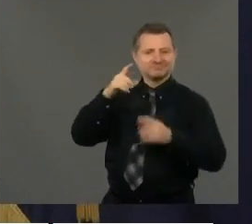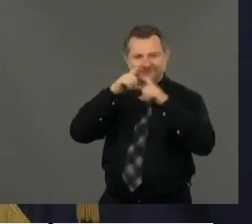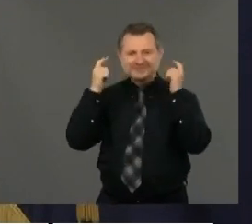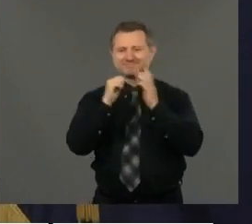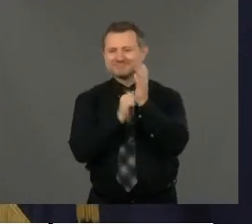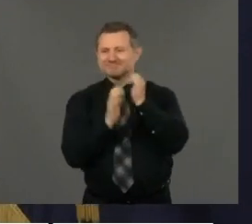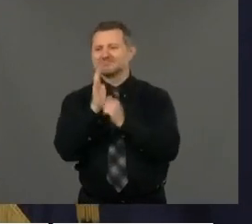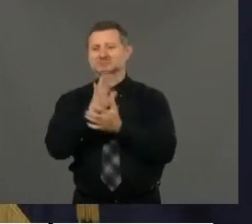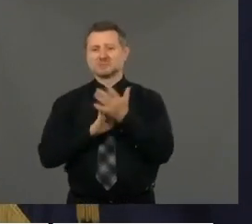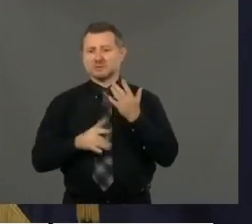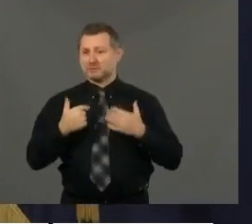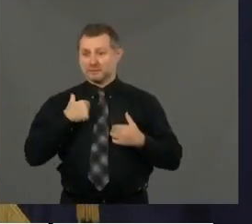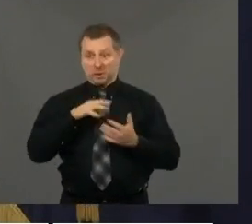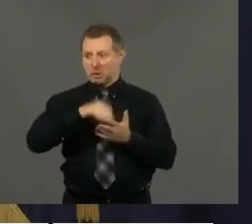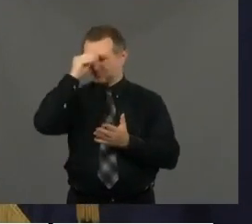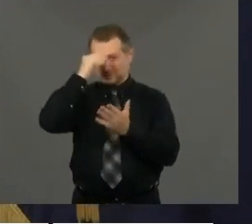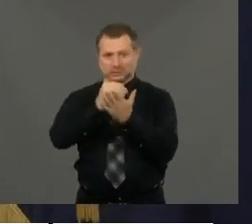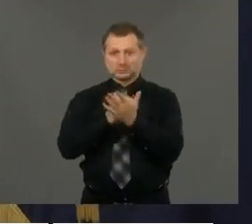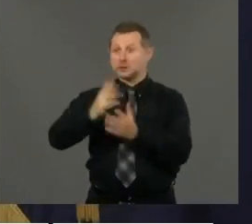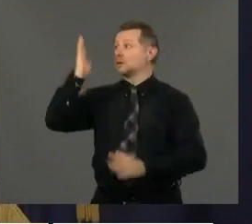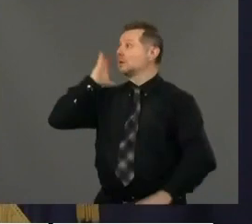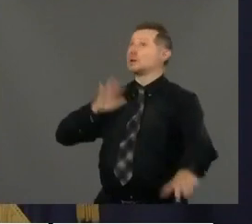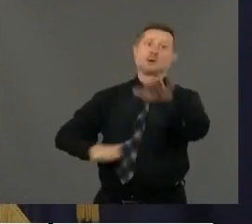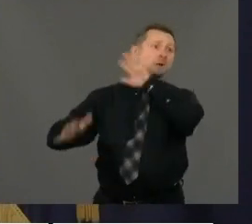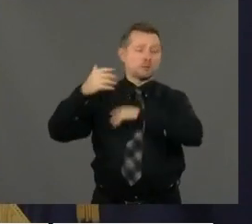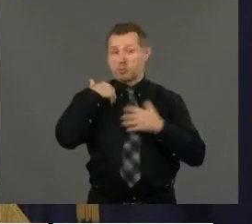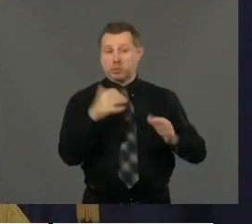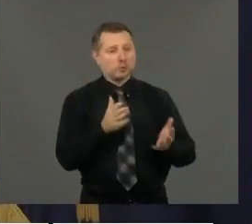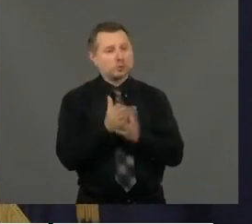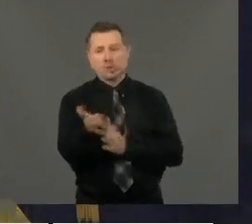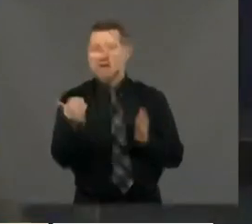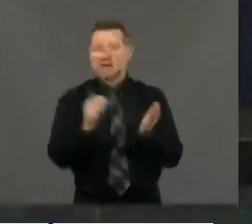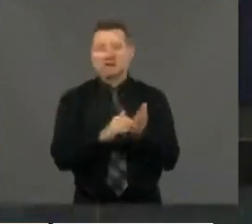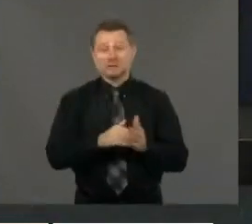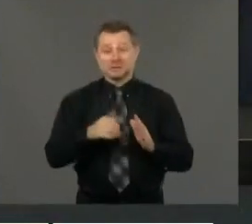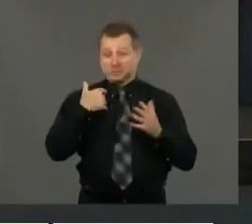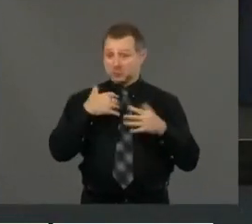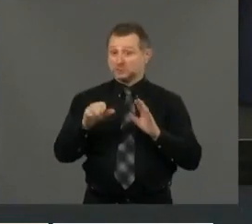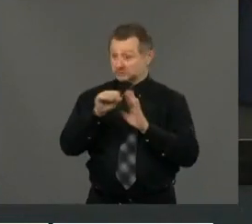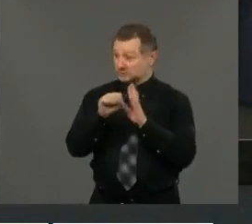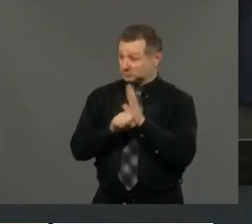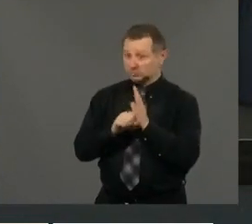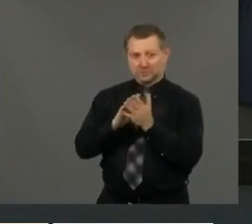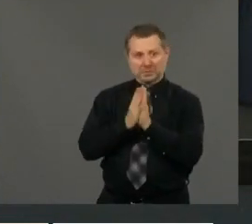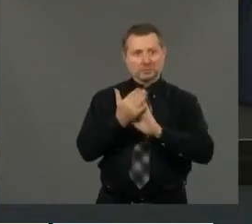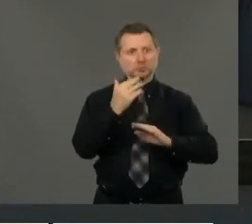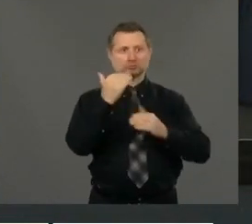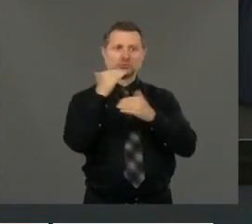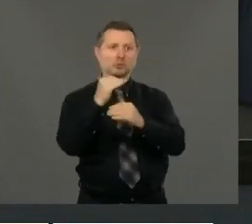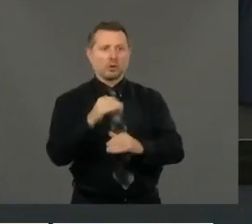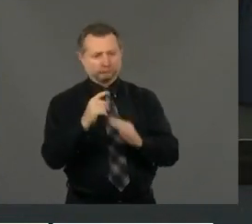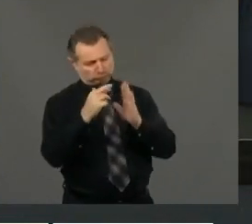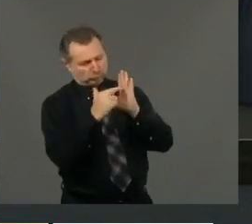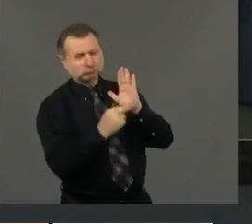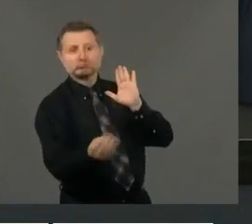STORAGE ISSUE, ETC. BUT, EVERYBODY HAS TO HAVE 90 DAYS OF PPE IN THEIR OWN STOCKPILE.